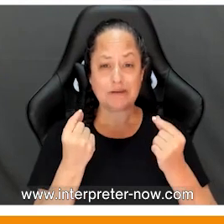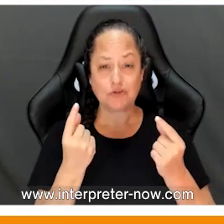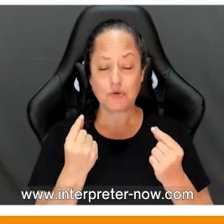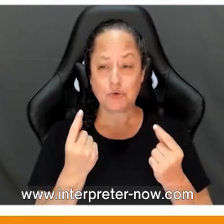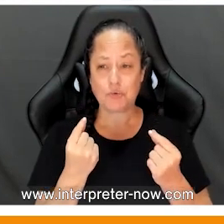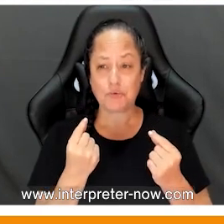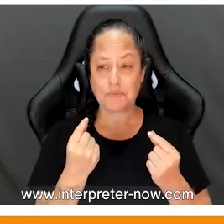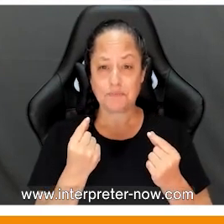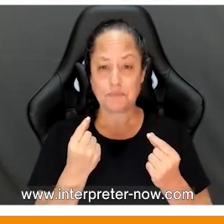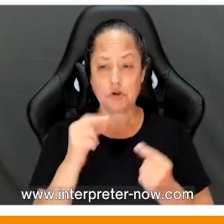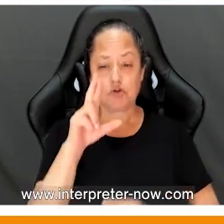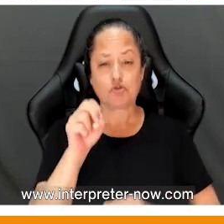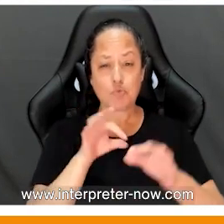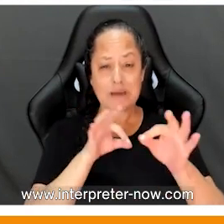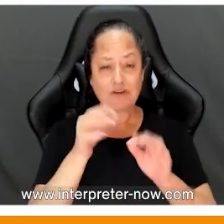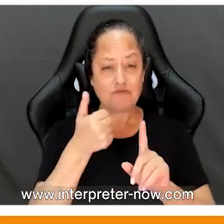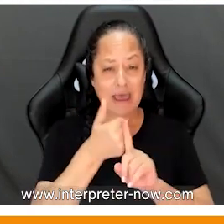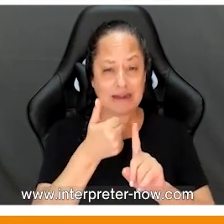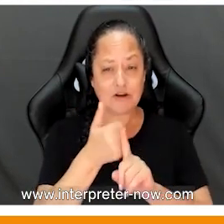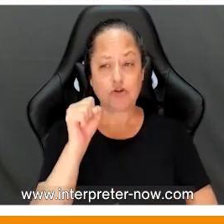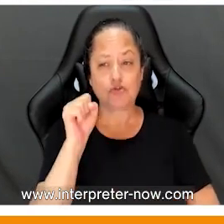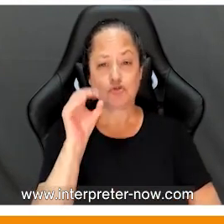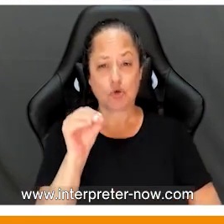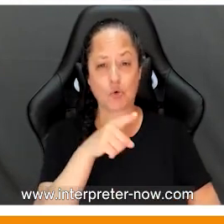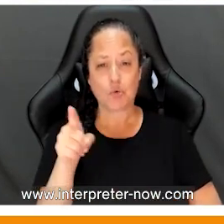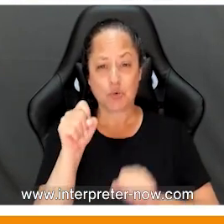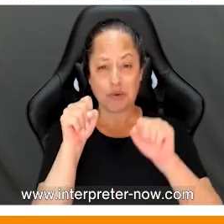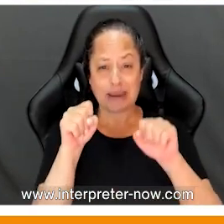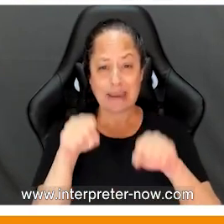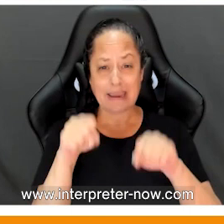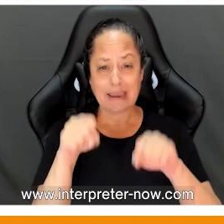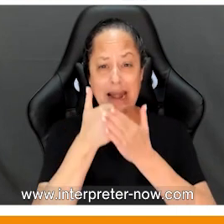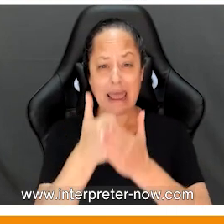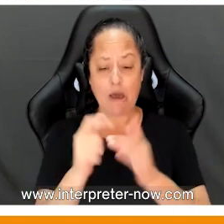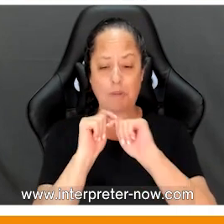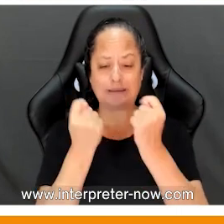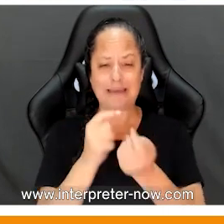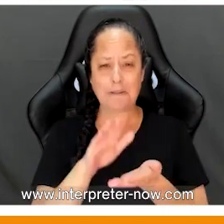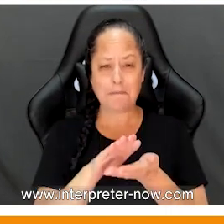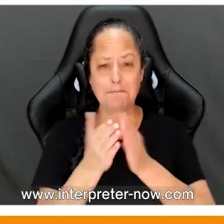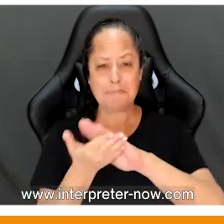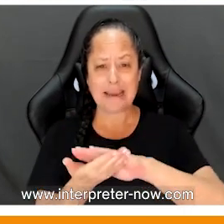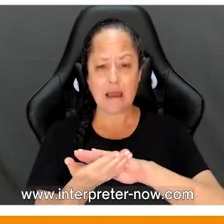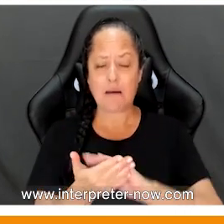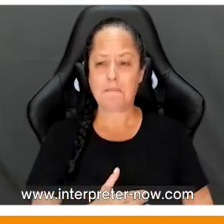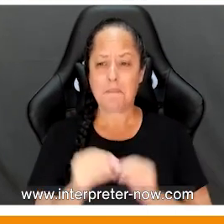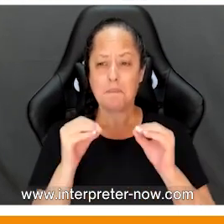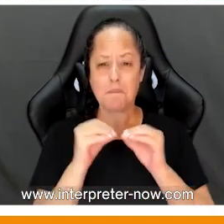so that you can help your team; create a safe space for people to become their more authentic